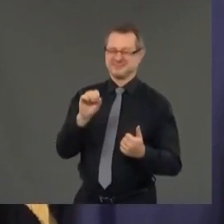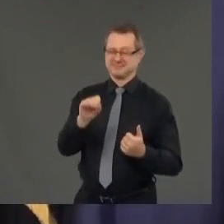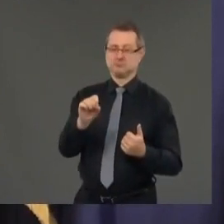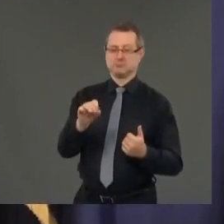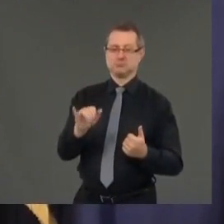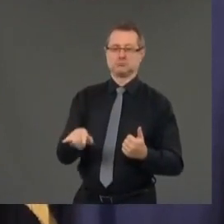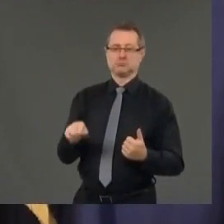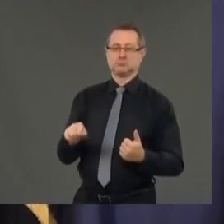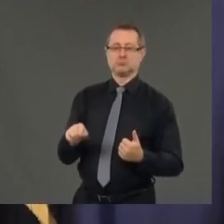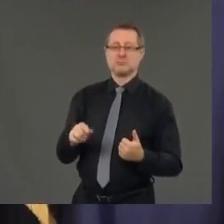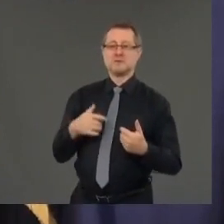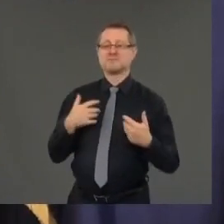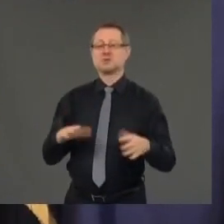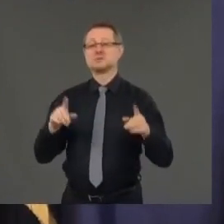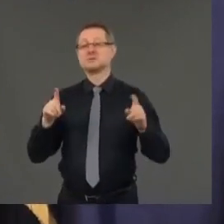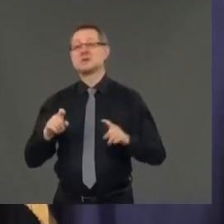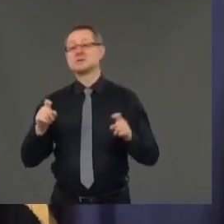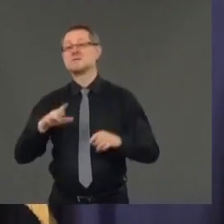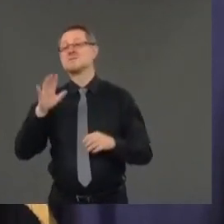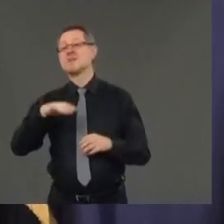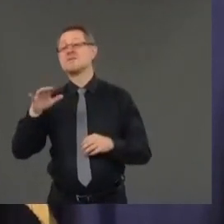TODAY, THIS IS WHAT THE